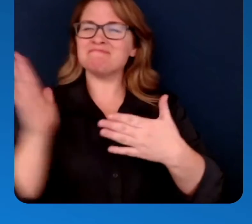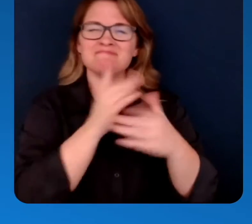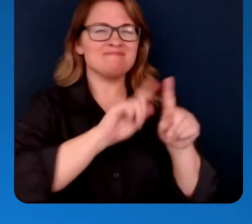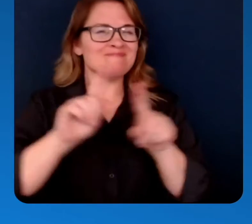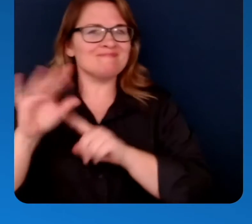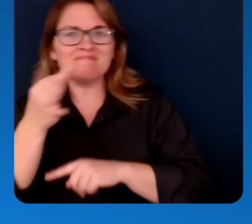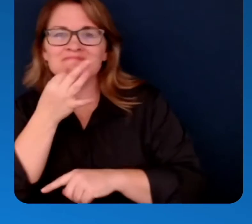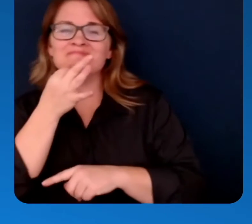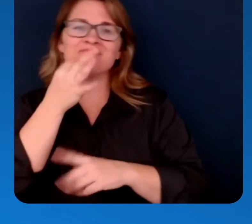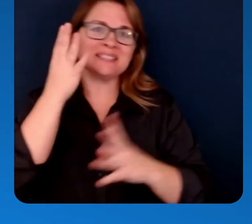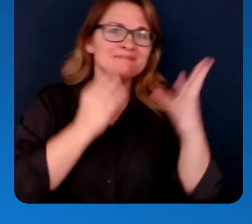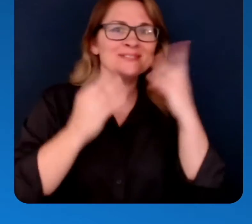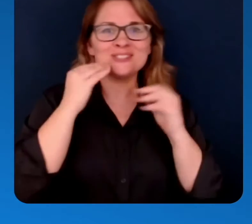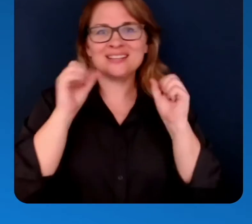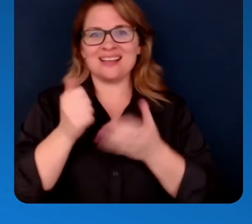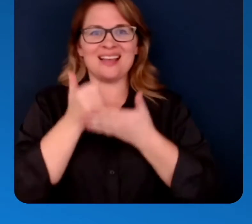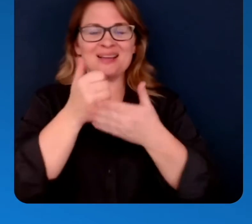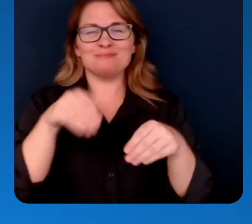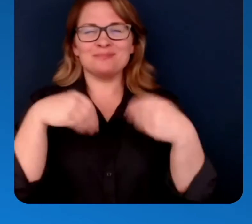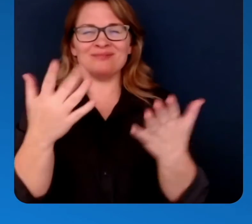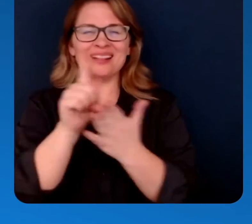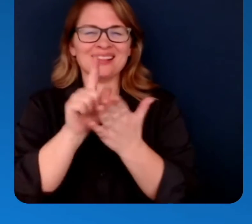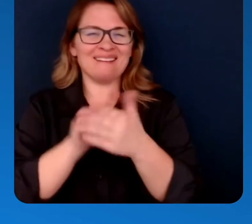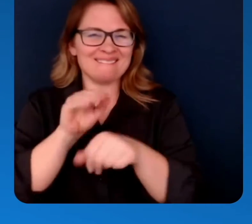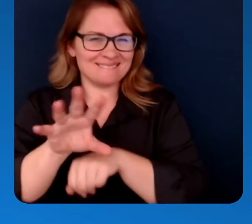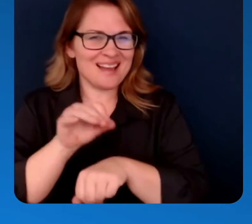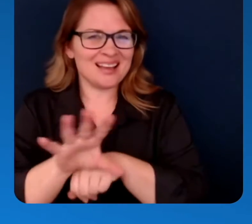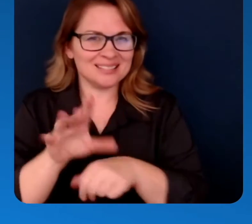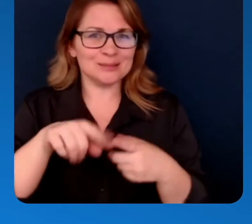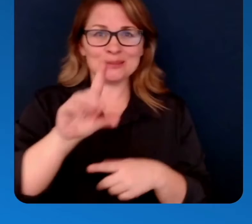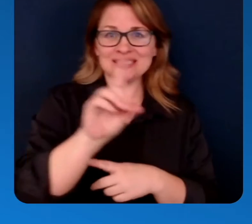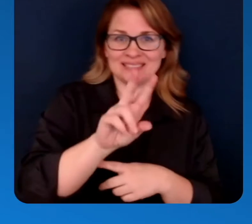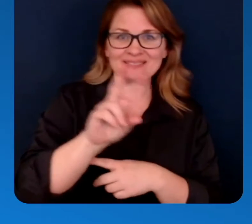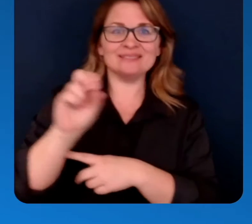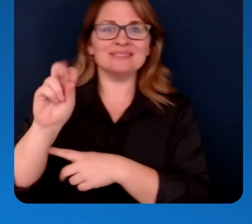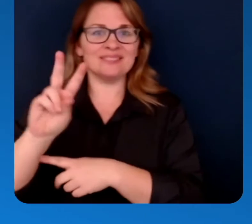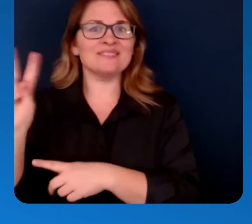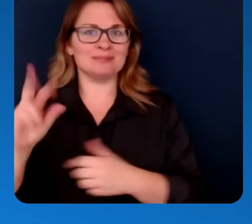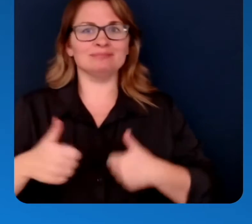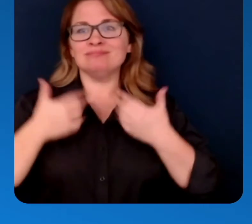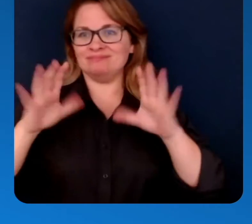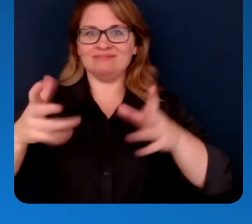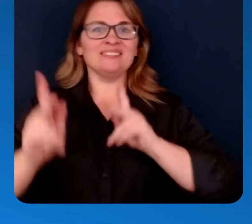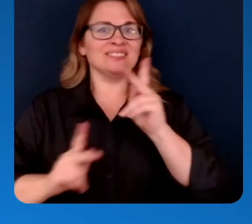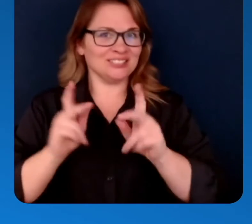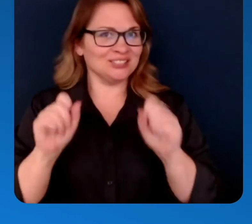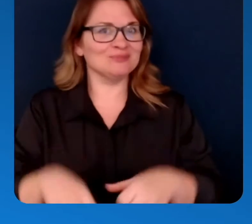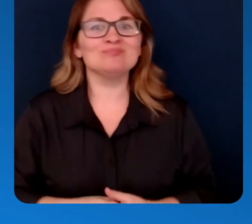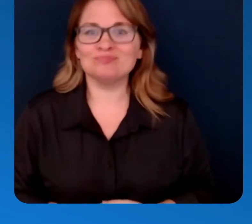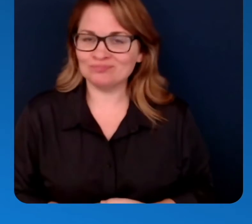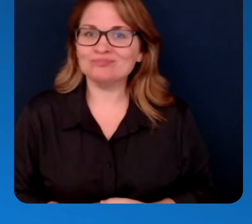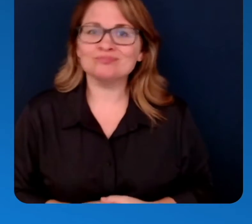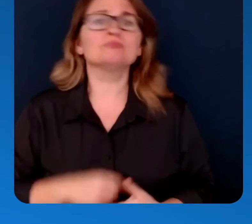This includes including: housing, immigration, family law (like divorce or custody matters),